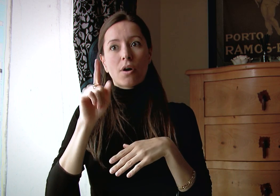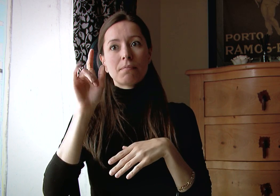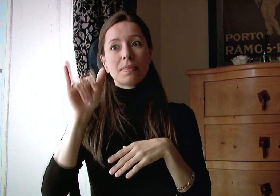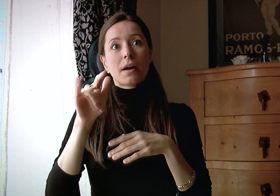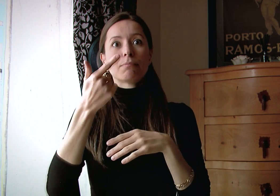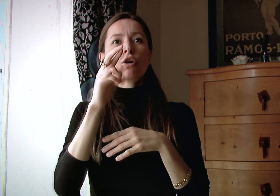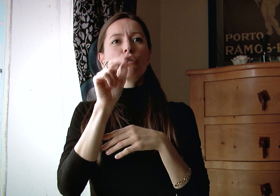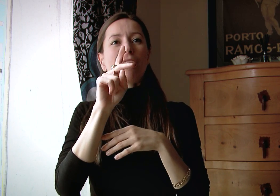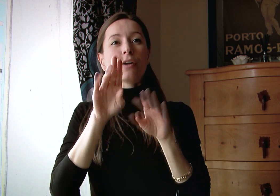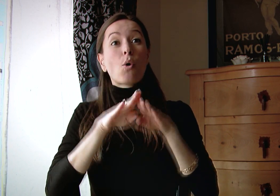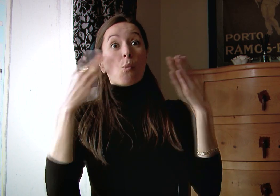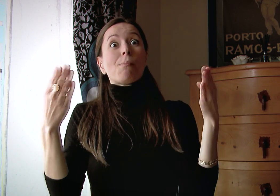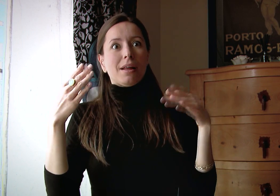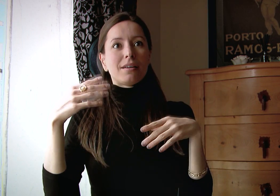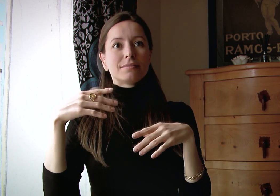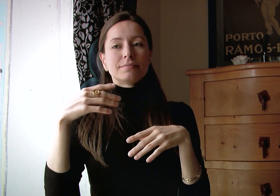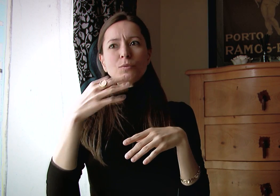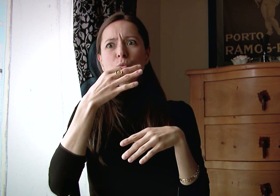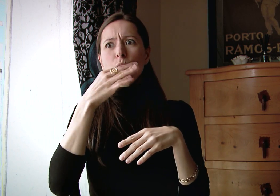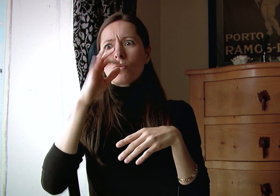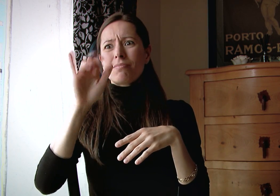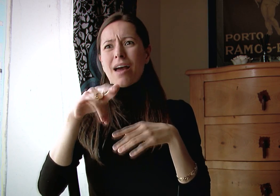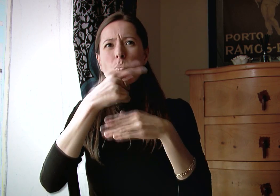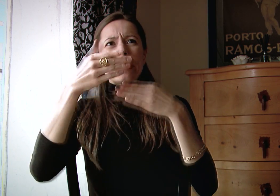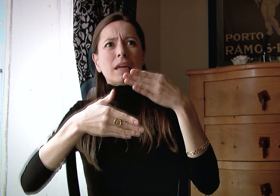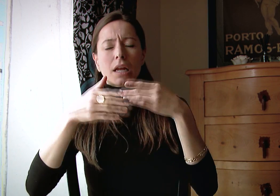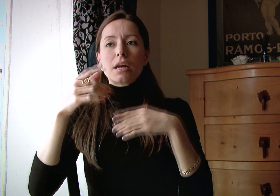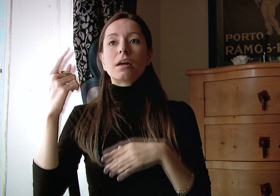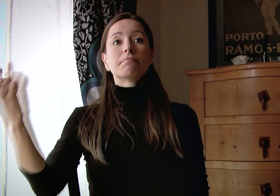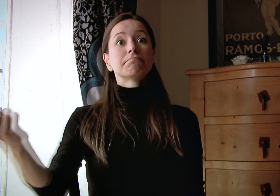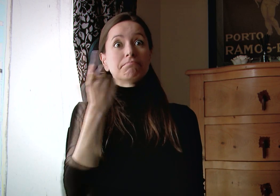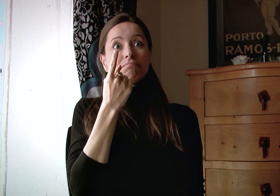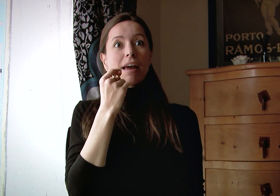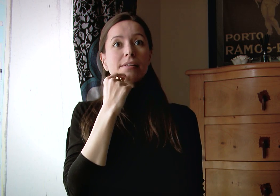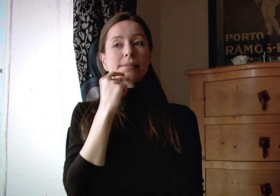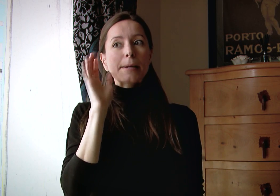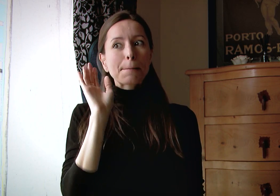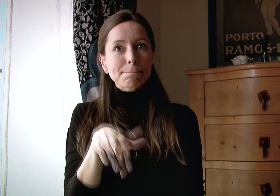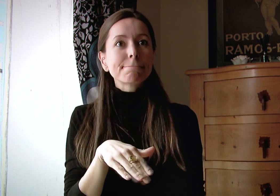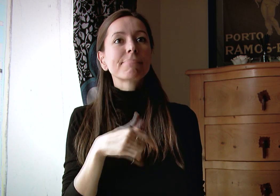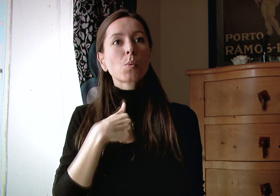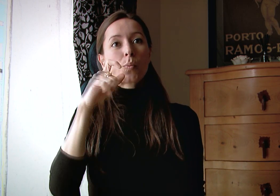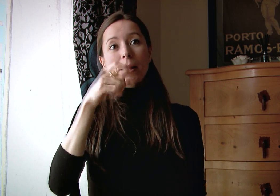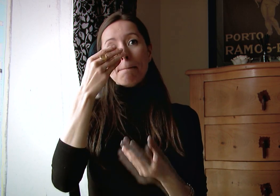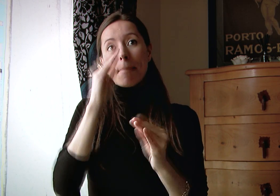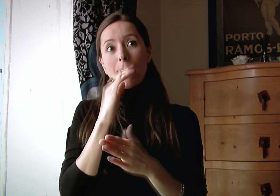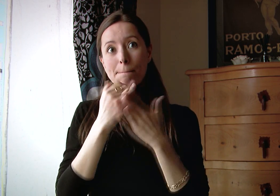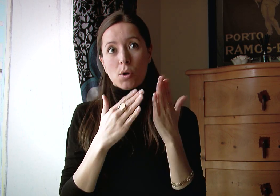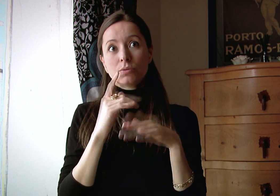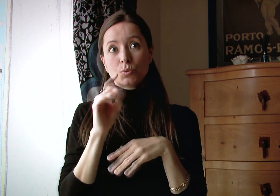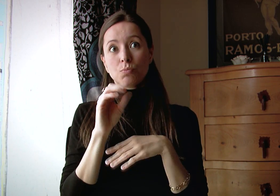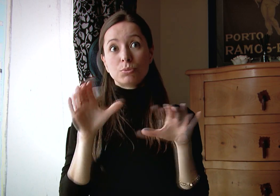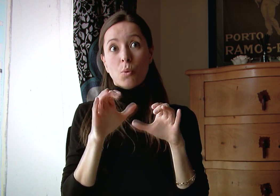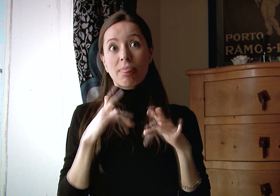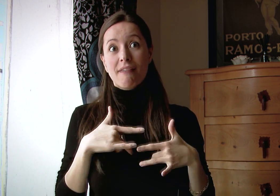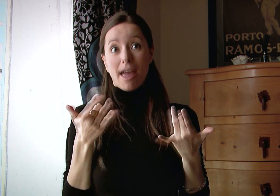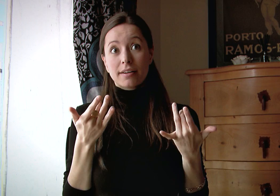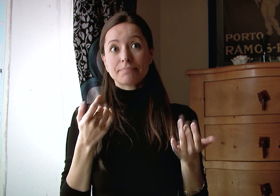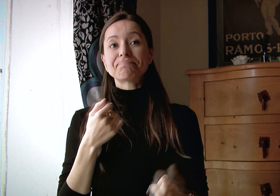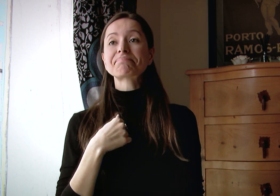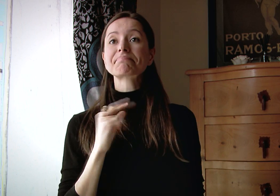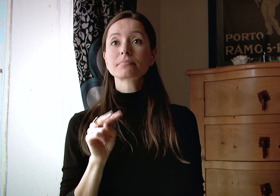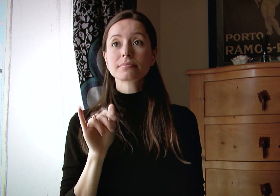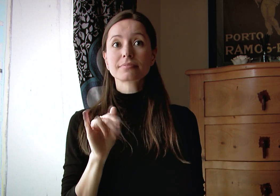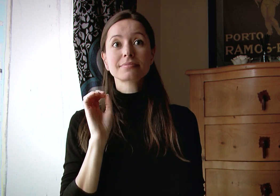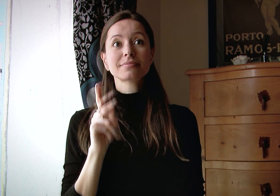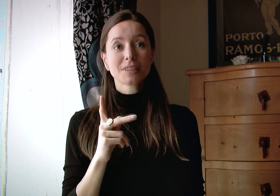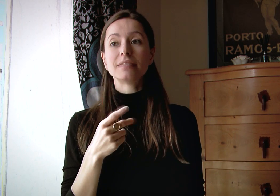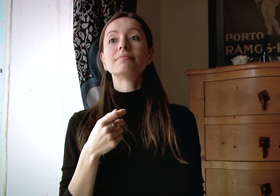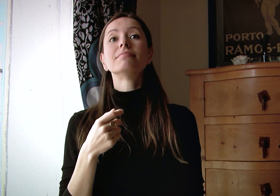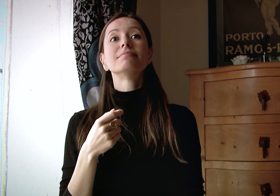grand opening, that weekend, came up to me and said: "We need a make up artist to do the event." "Oh, okay!" We discussed and